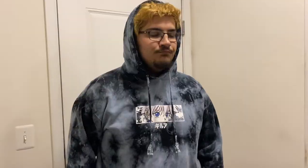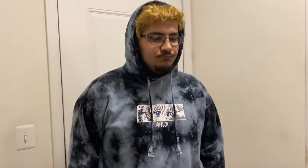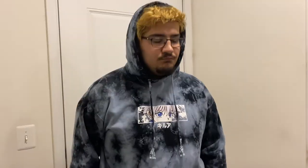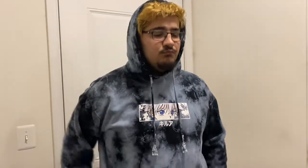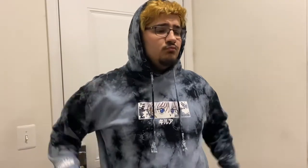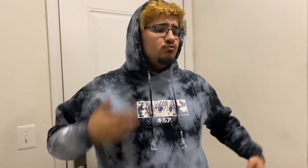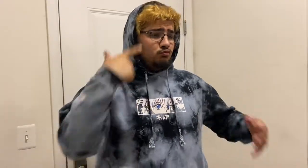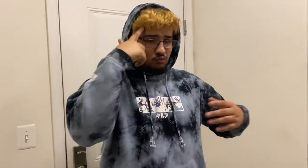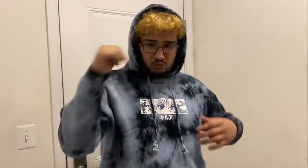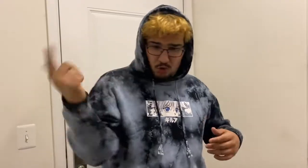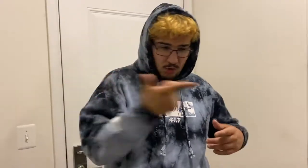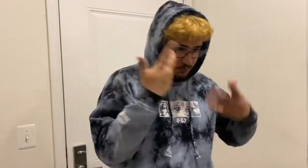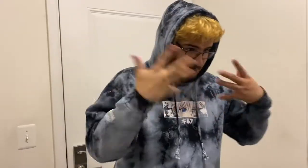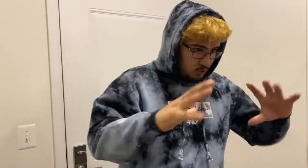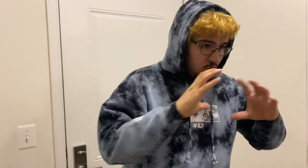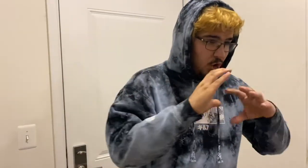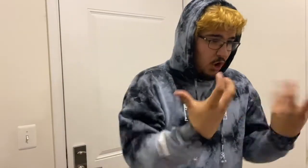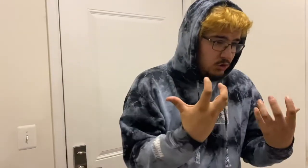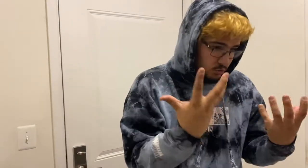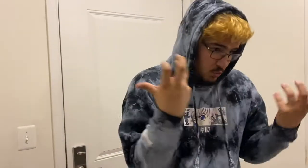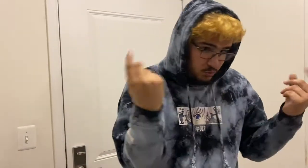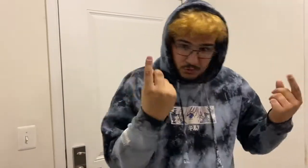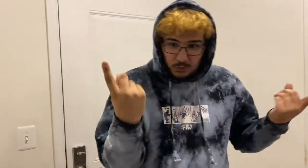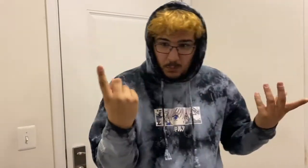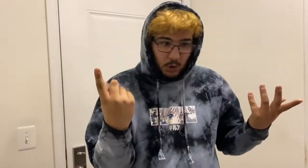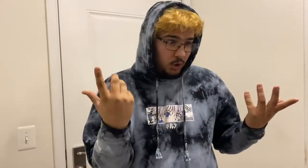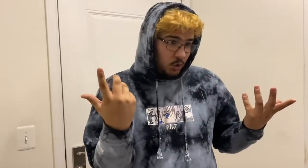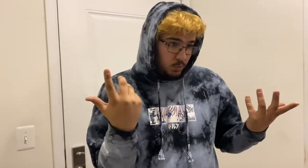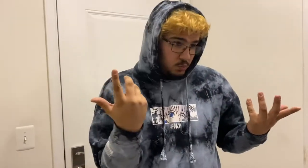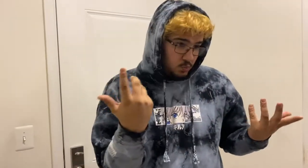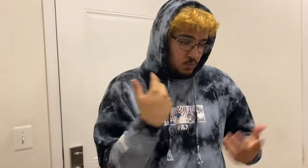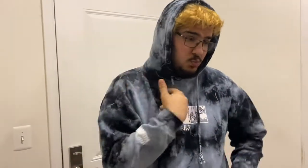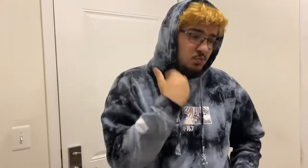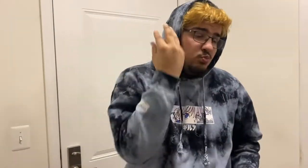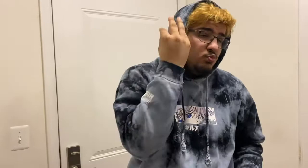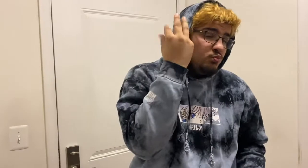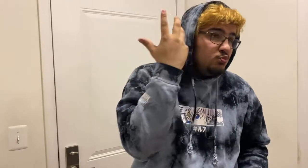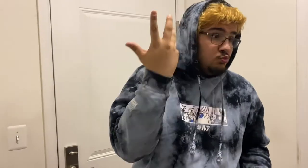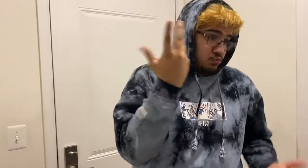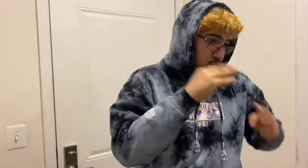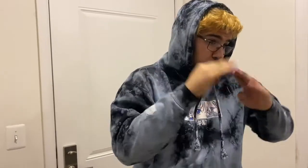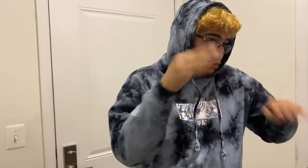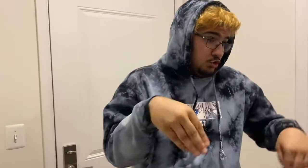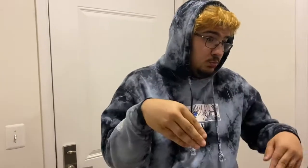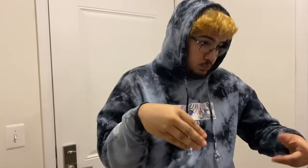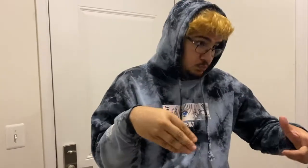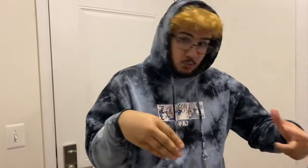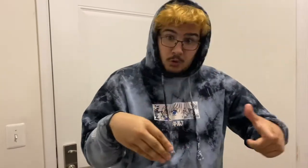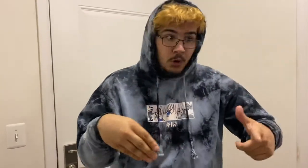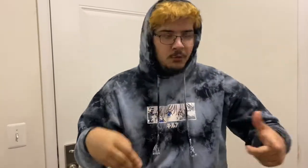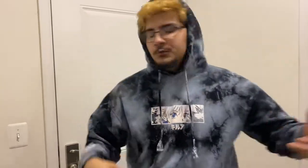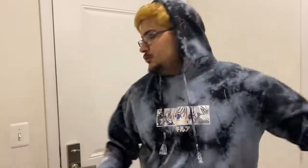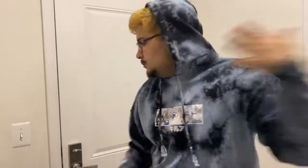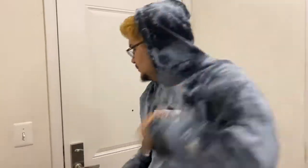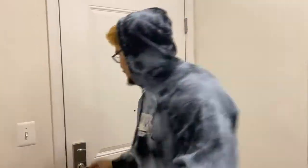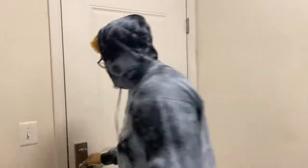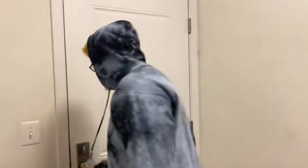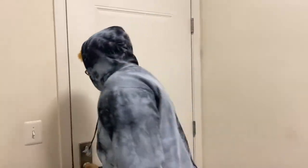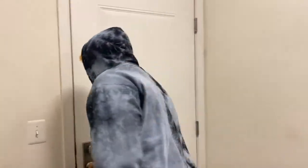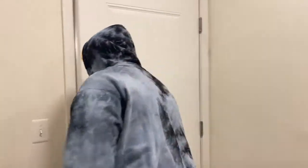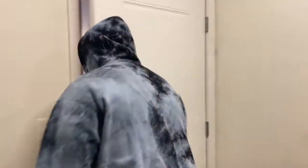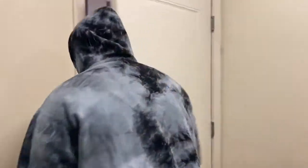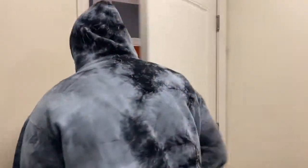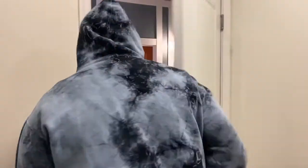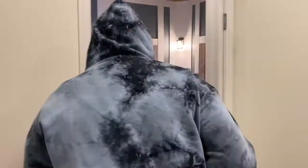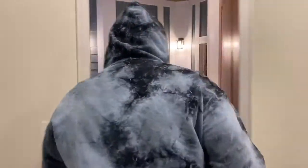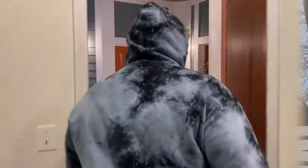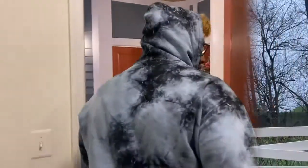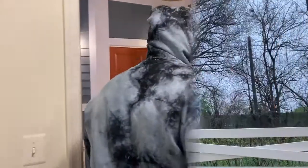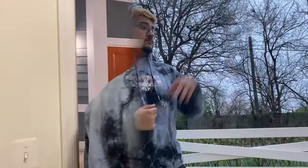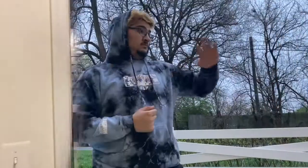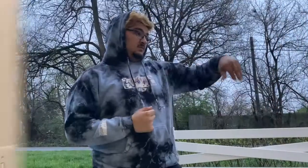When all of us are finished with school today, do you guys want to do something? I was thinking of going to the museums! Let's go!